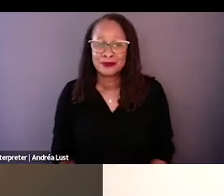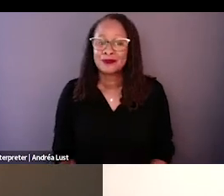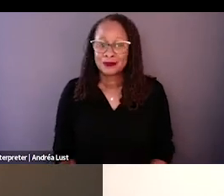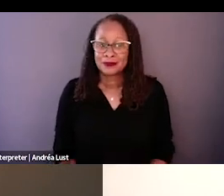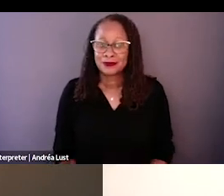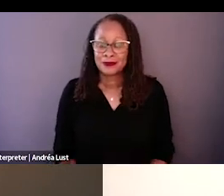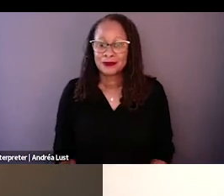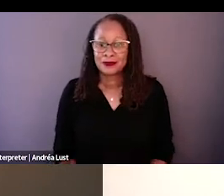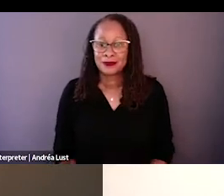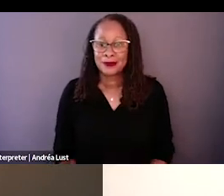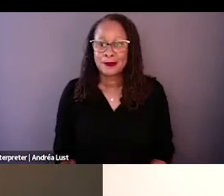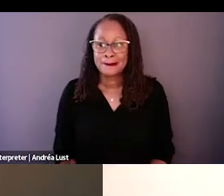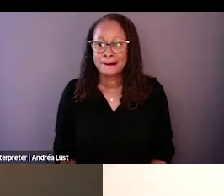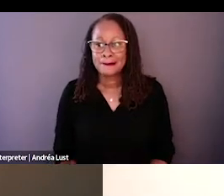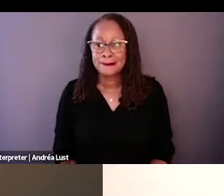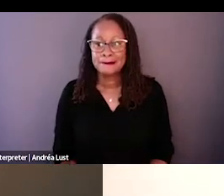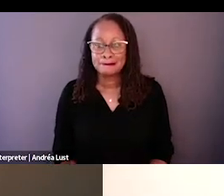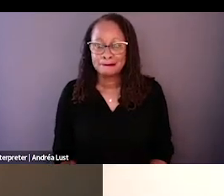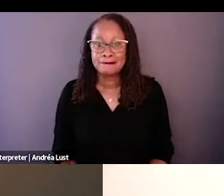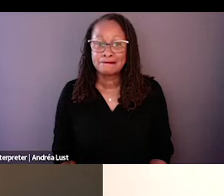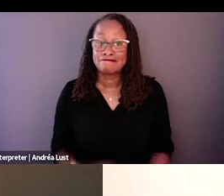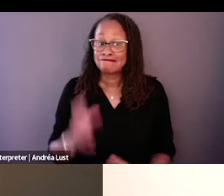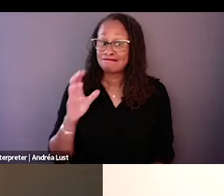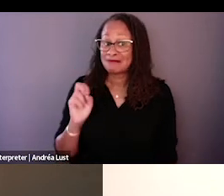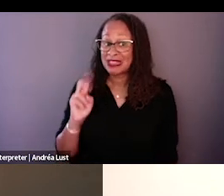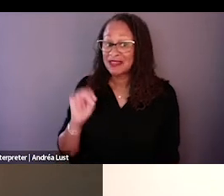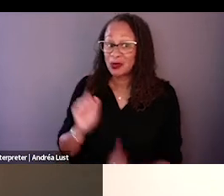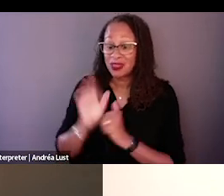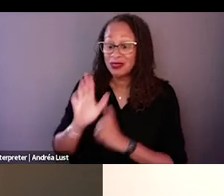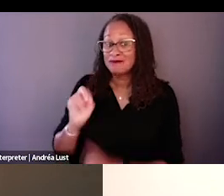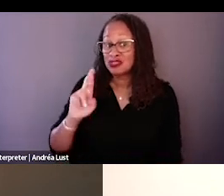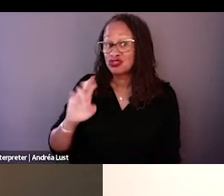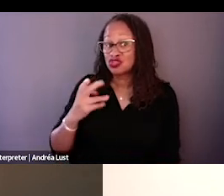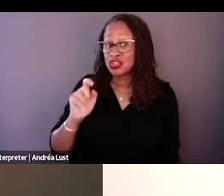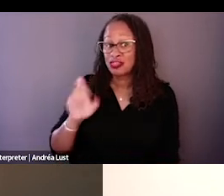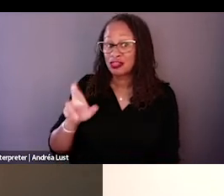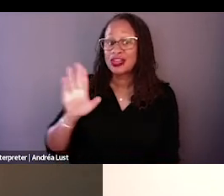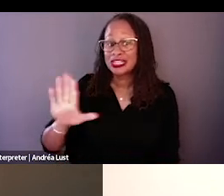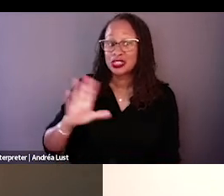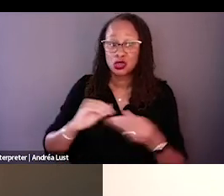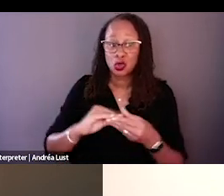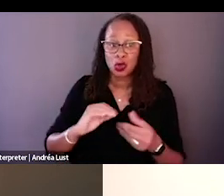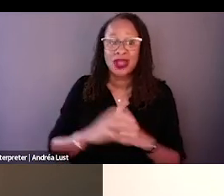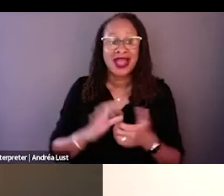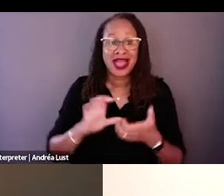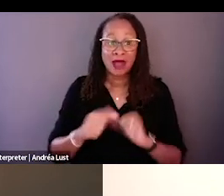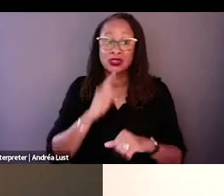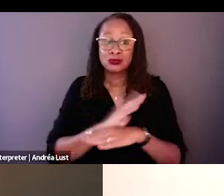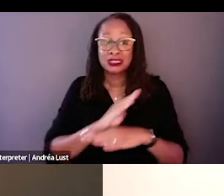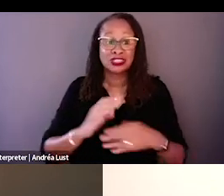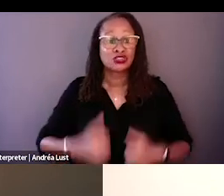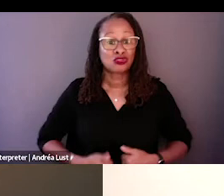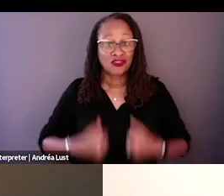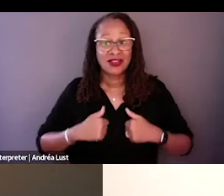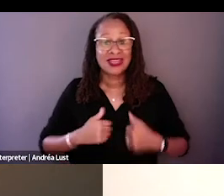Ella: Well, the first 55 minutes, a month or so.